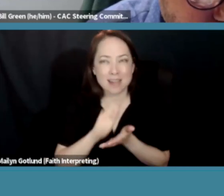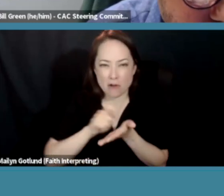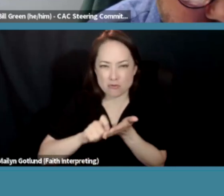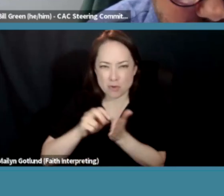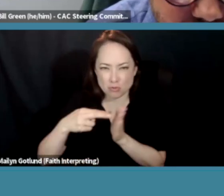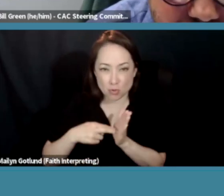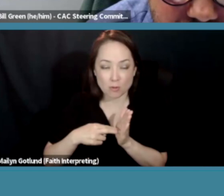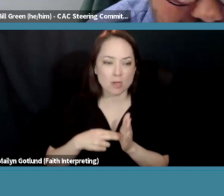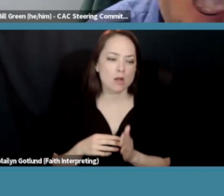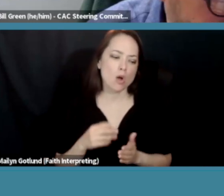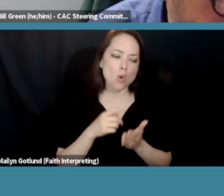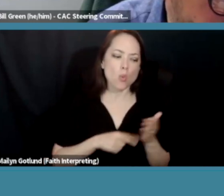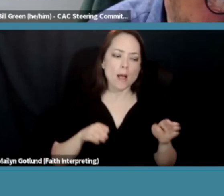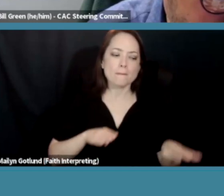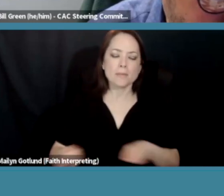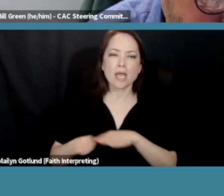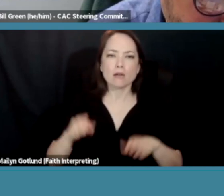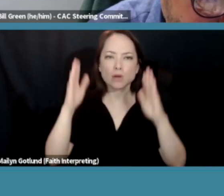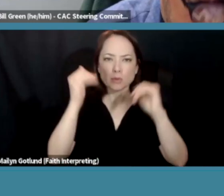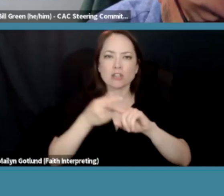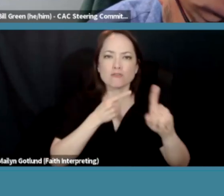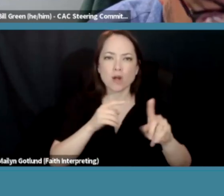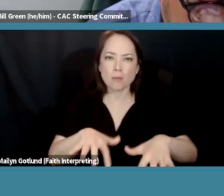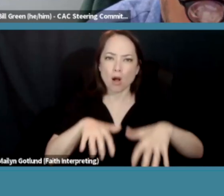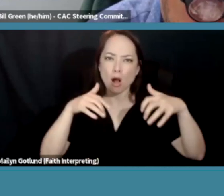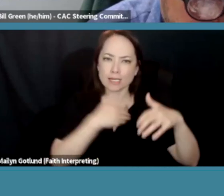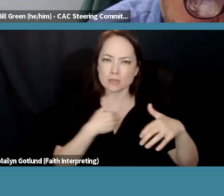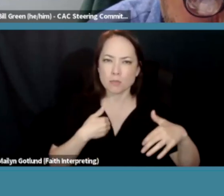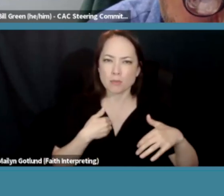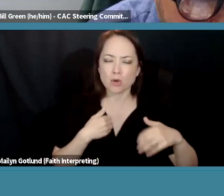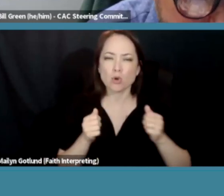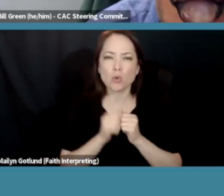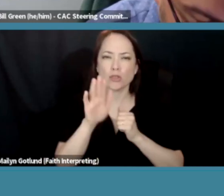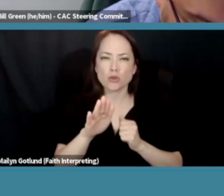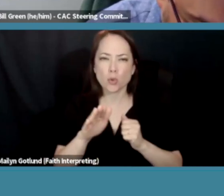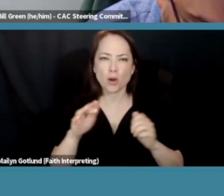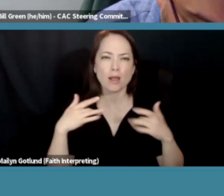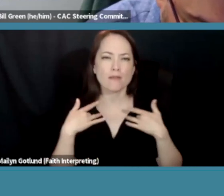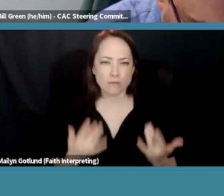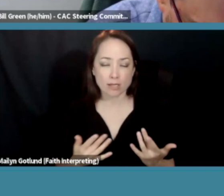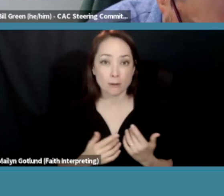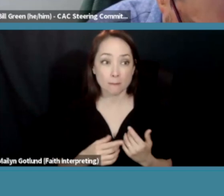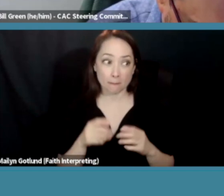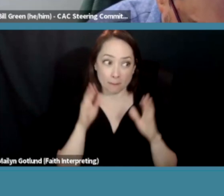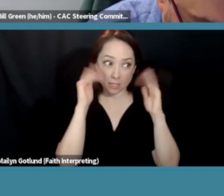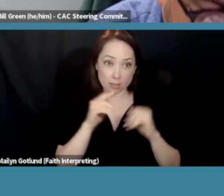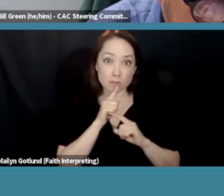What behaviors are expected from an audience member at your venue? Are they expected to be quiet, to move through areas in very gentle ways?